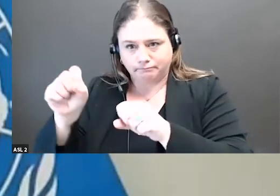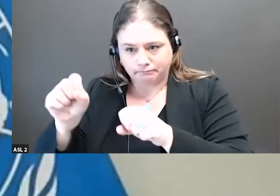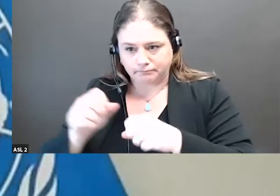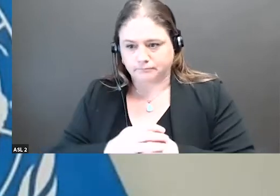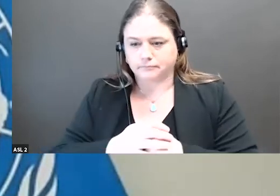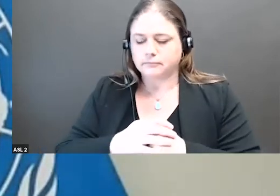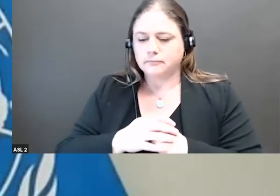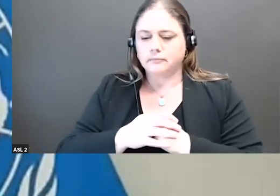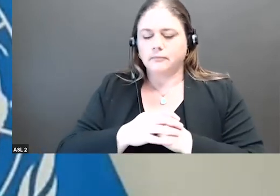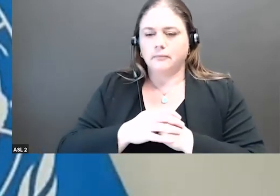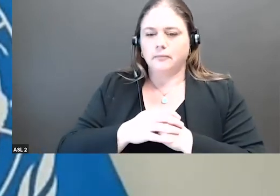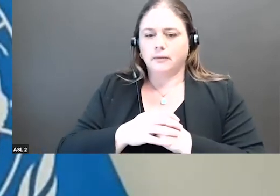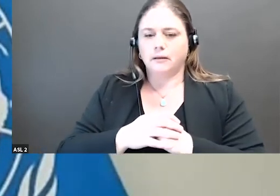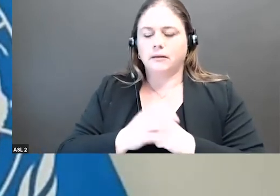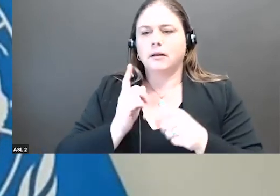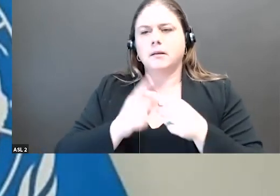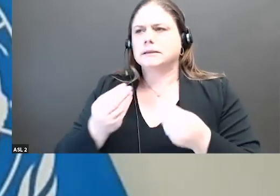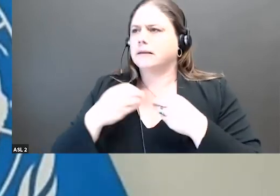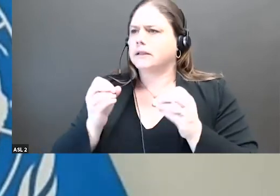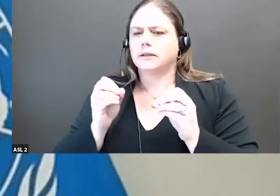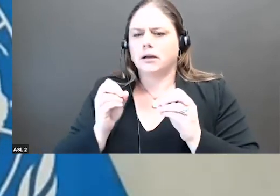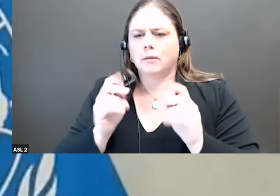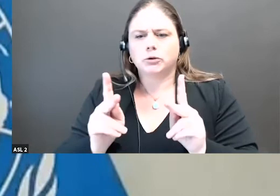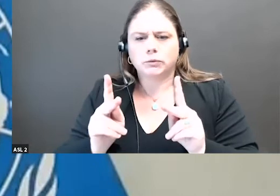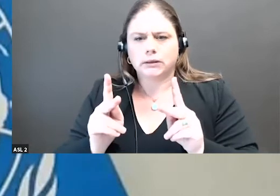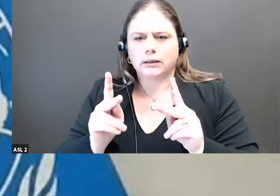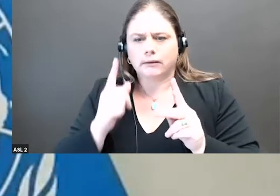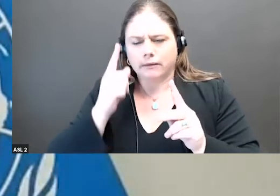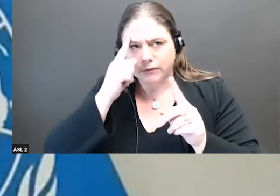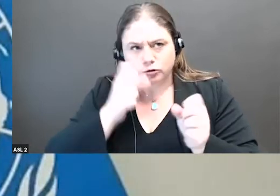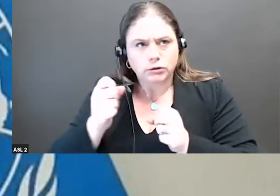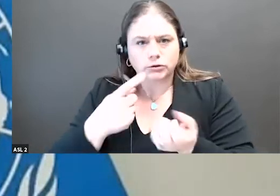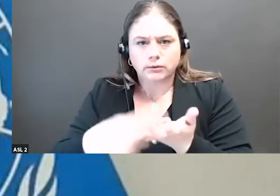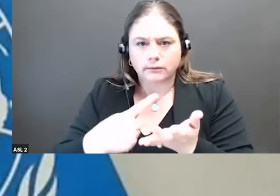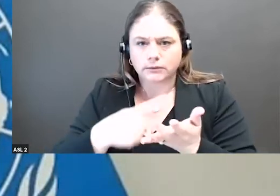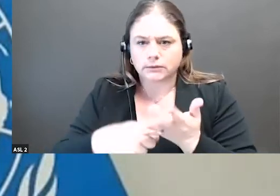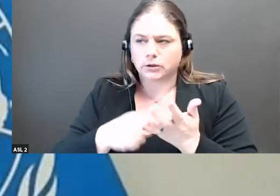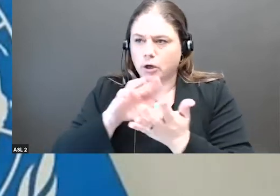on the strategic conversations and learnings all around the world. Some of these are hosted by